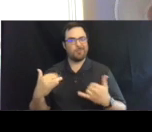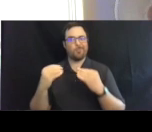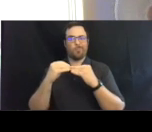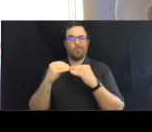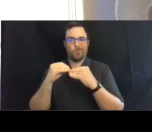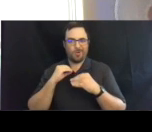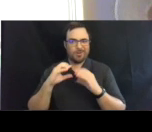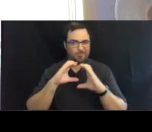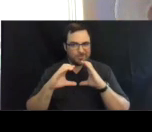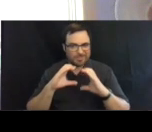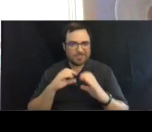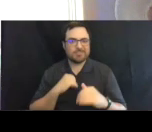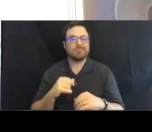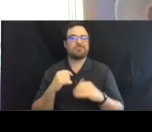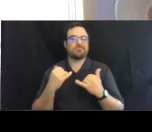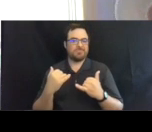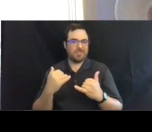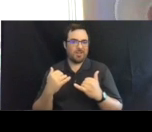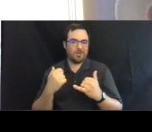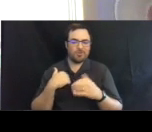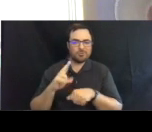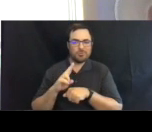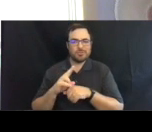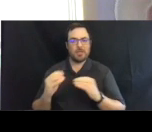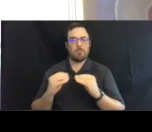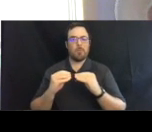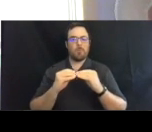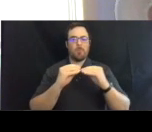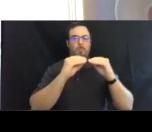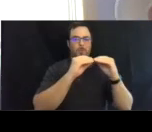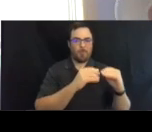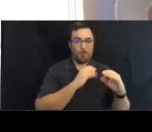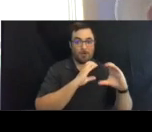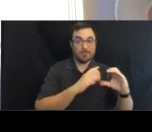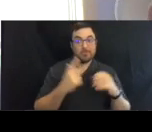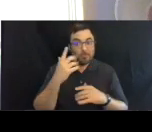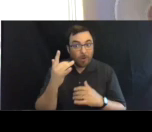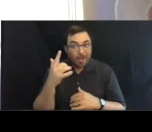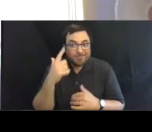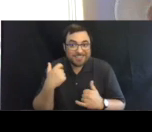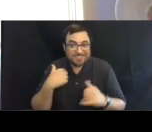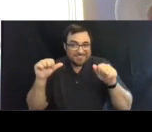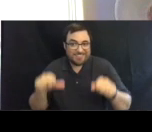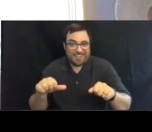um intense for language for more purposes, because he can. Because he has that vocabulary and it's really..